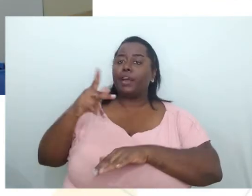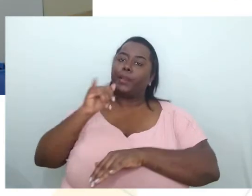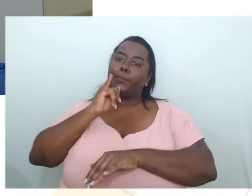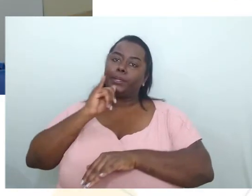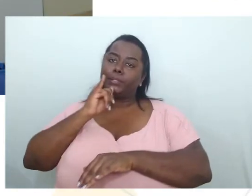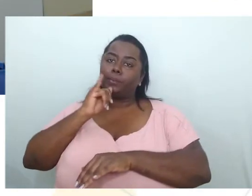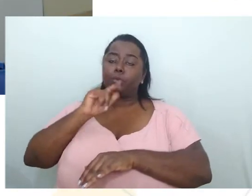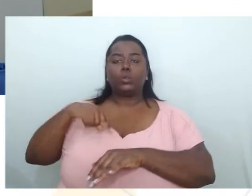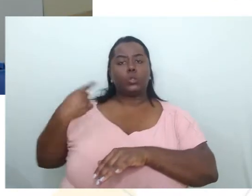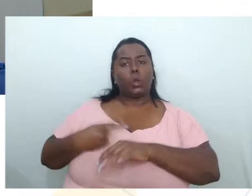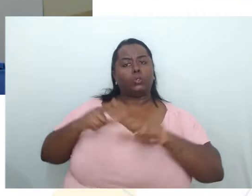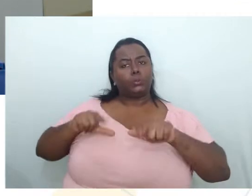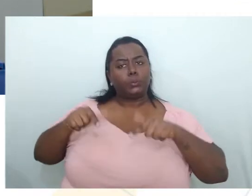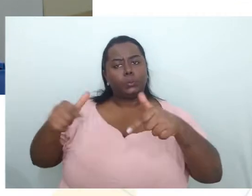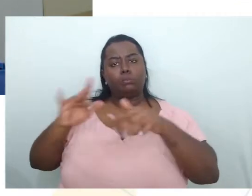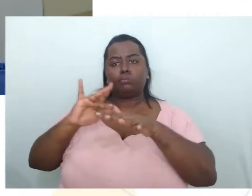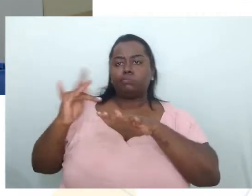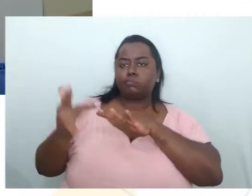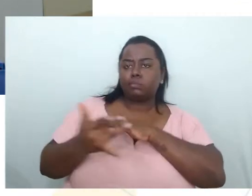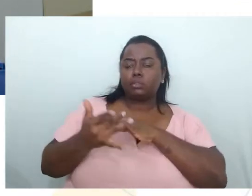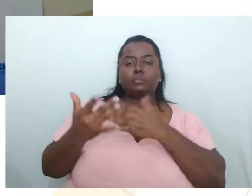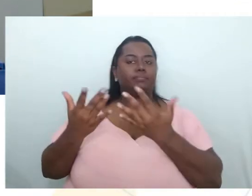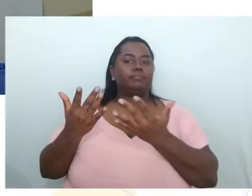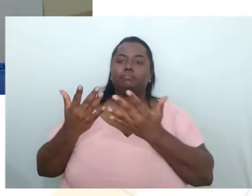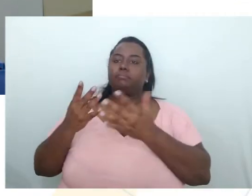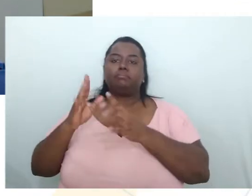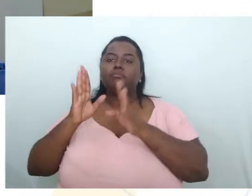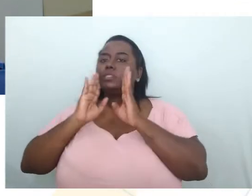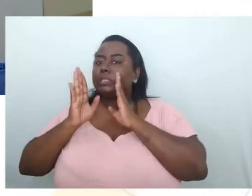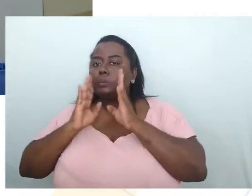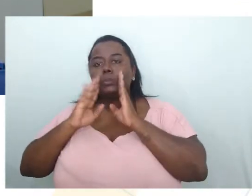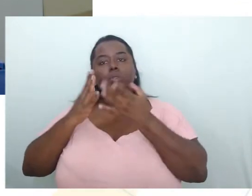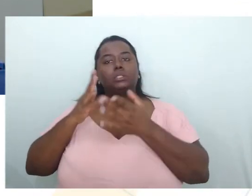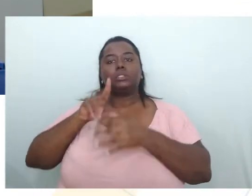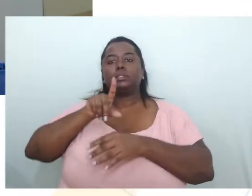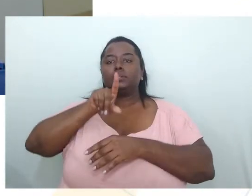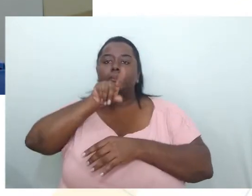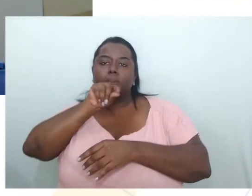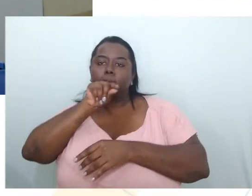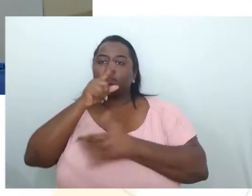with social media when we, you know, communicate with people on Facebook